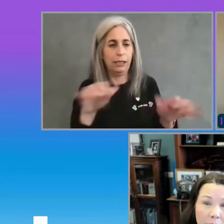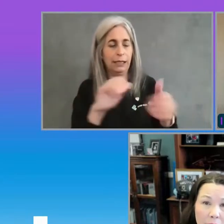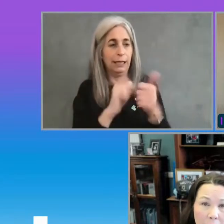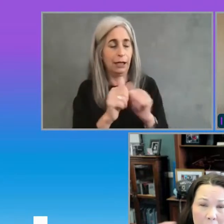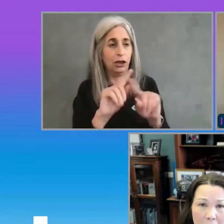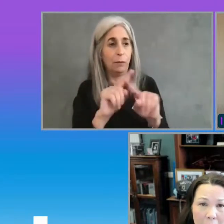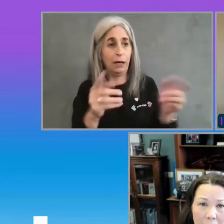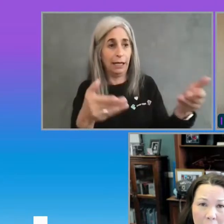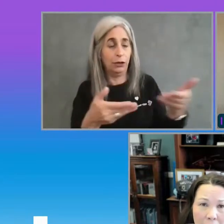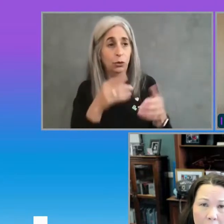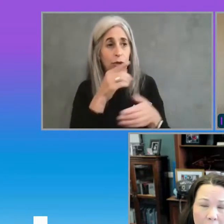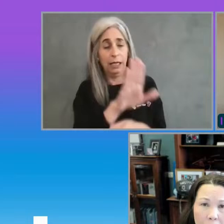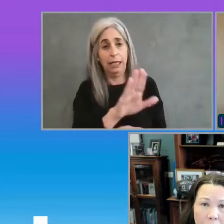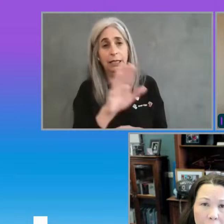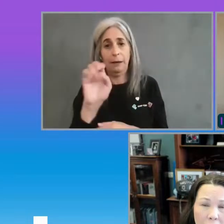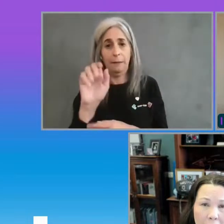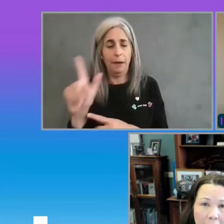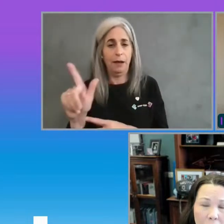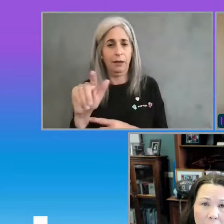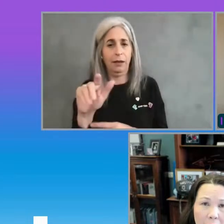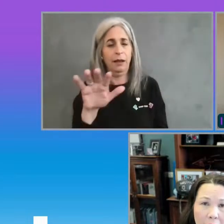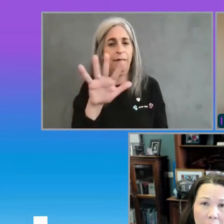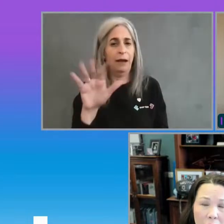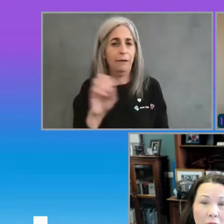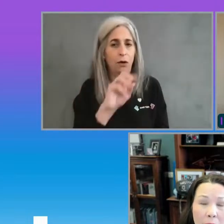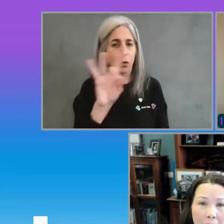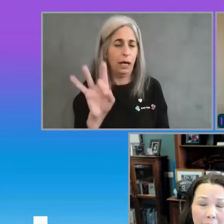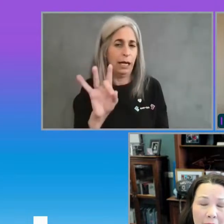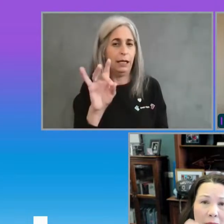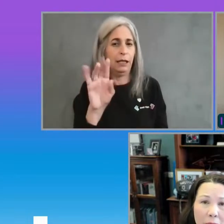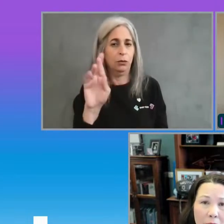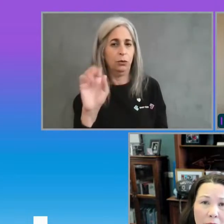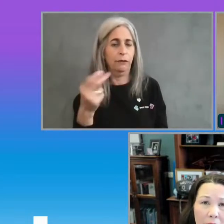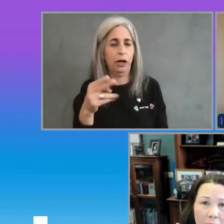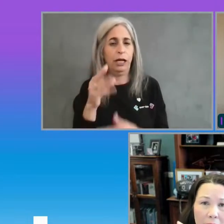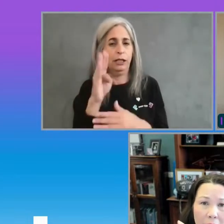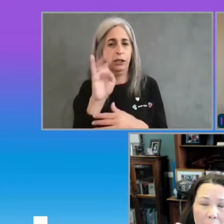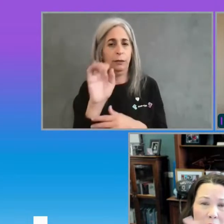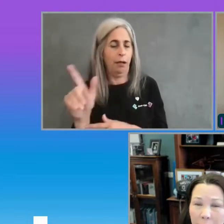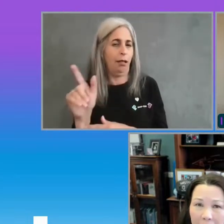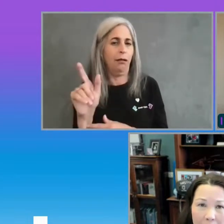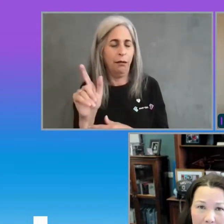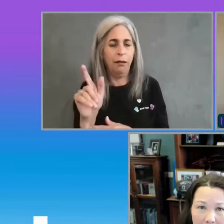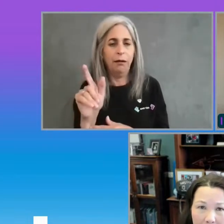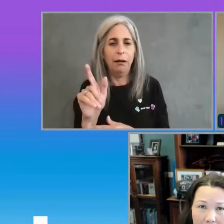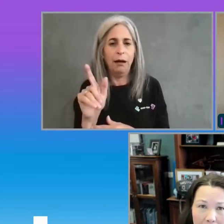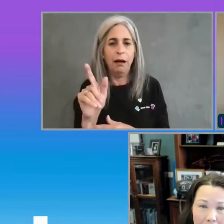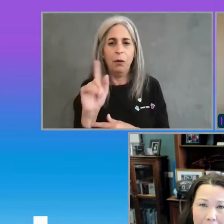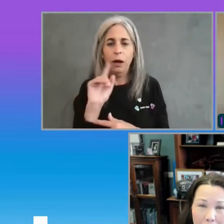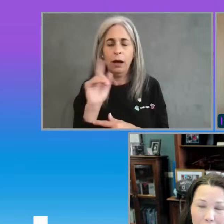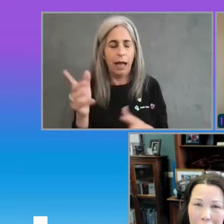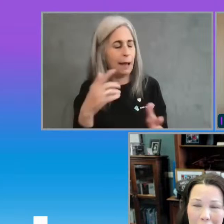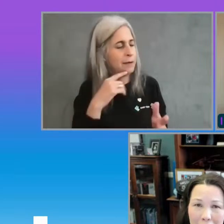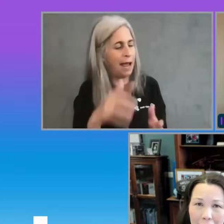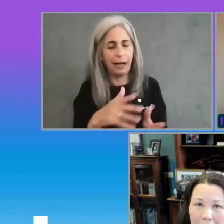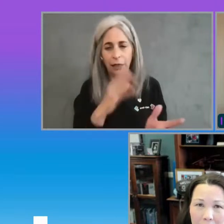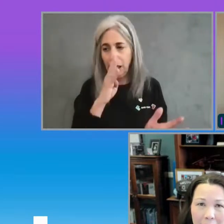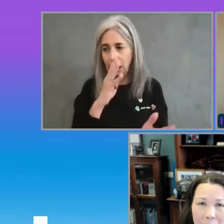introduce his bill, the five Refresh Act. So we're not going to drop that. We're going to you